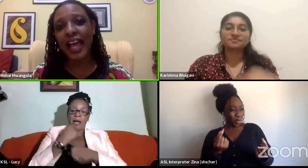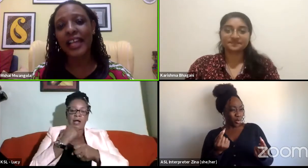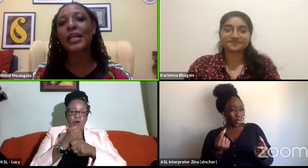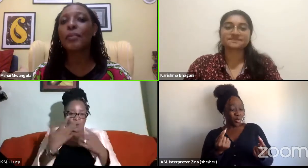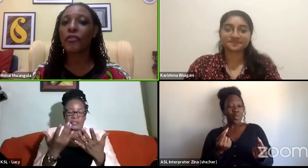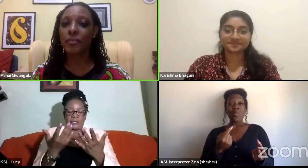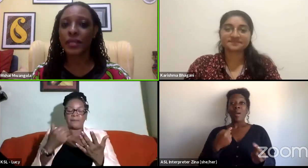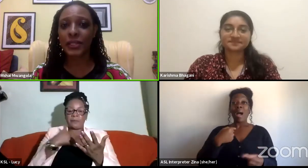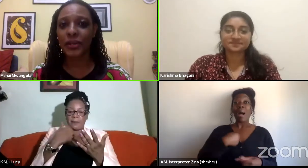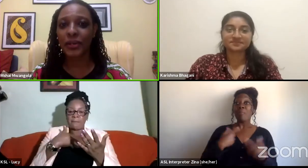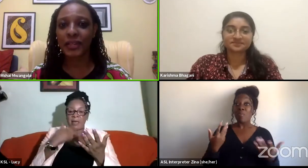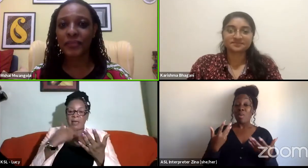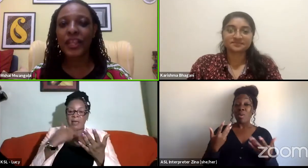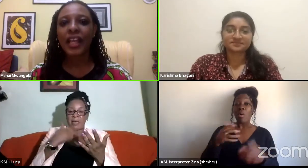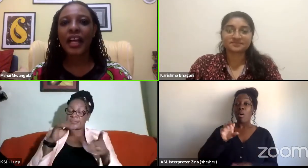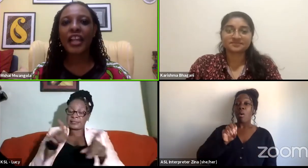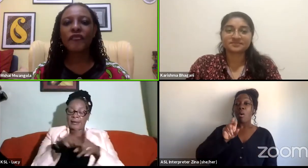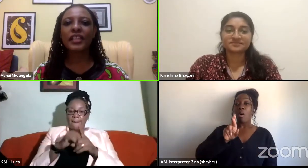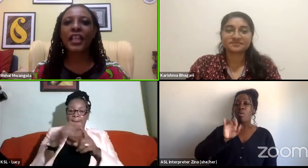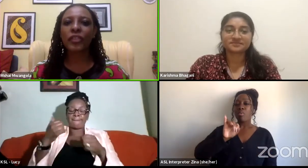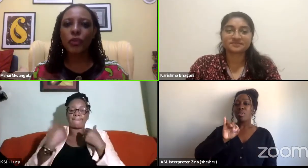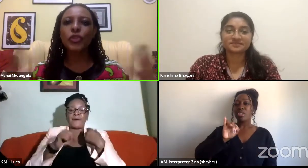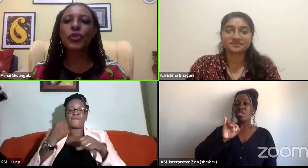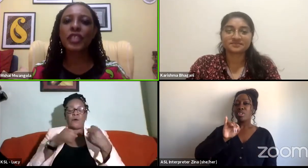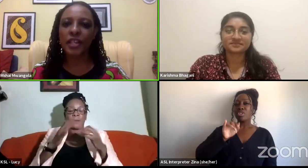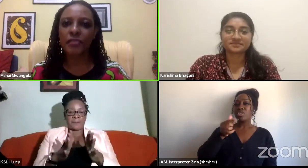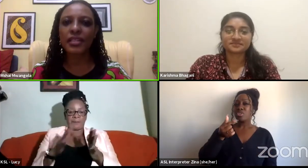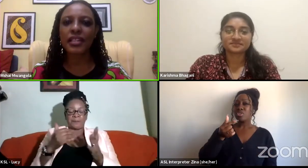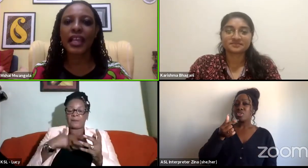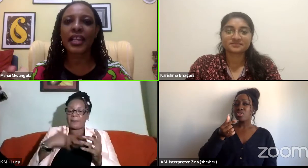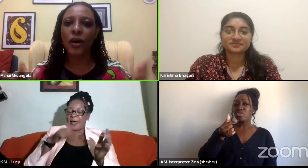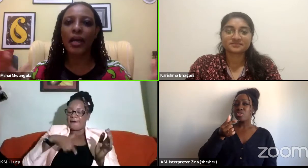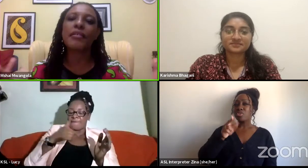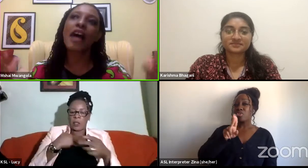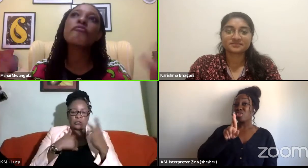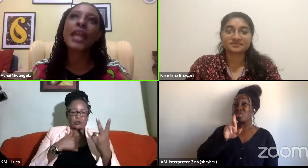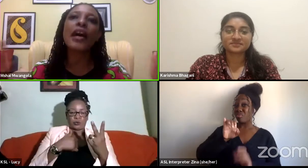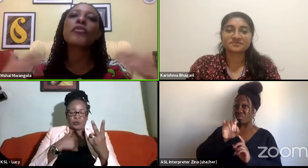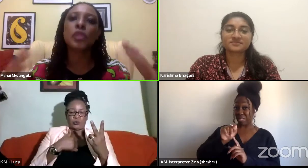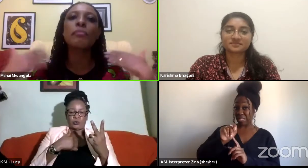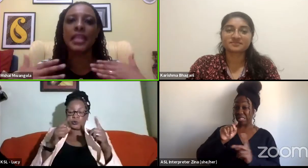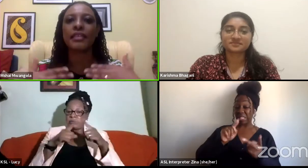and a performance scholar. And I feel that those two terms, to me,